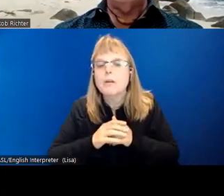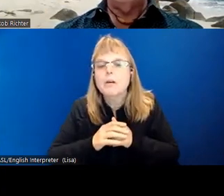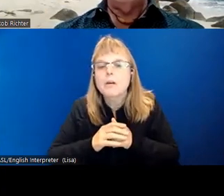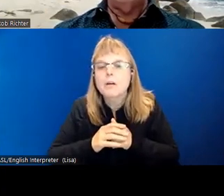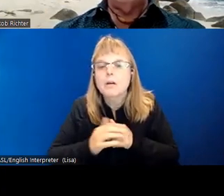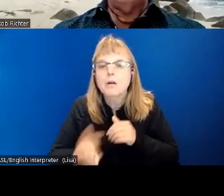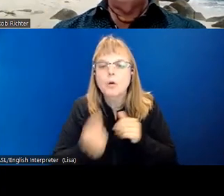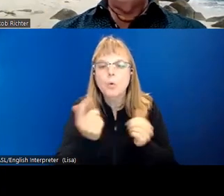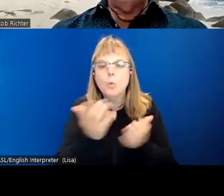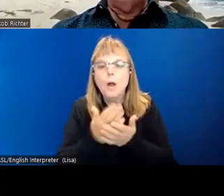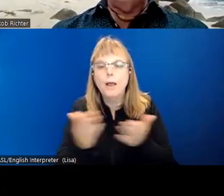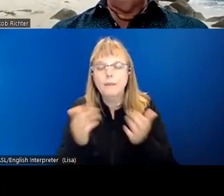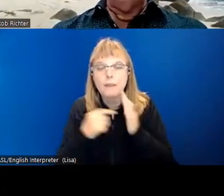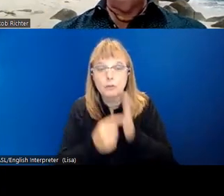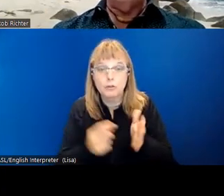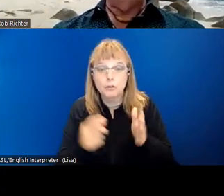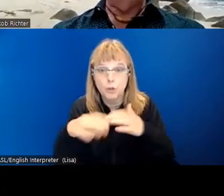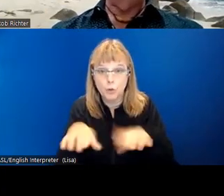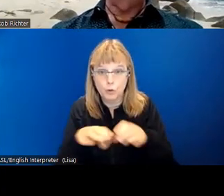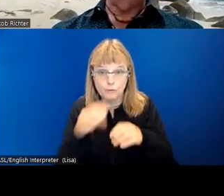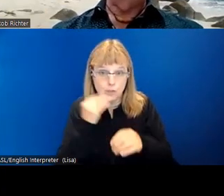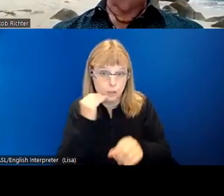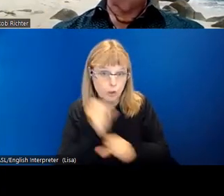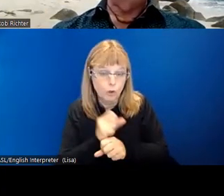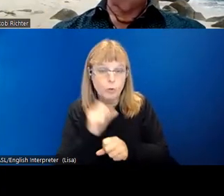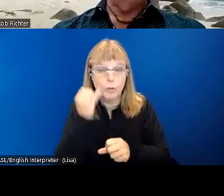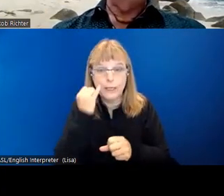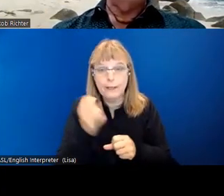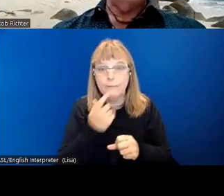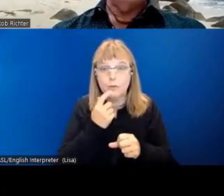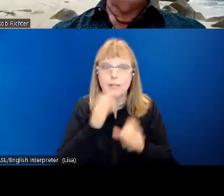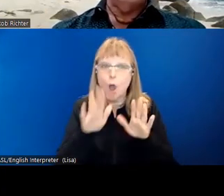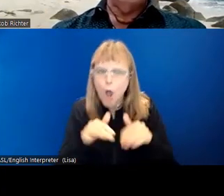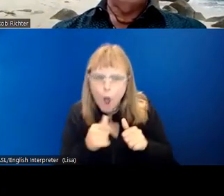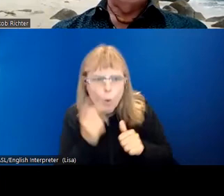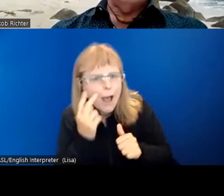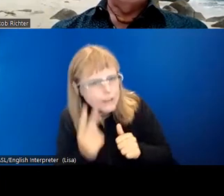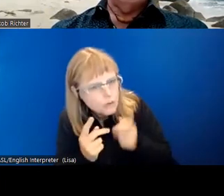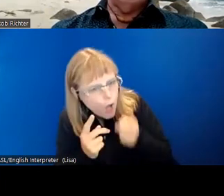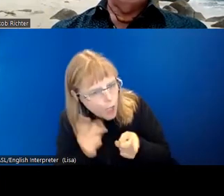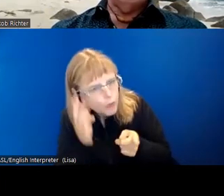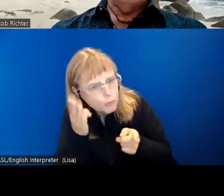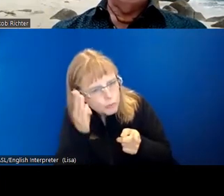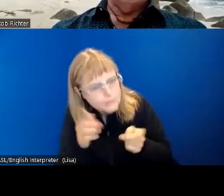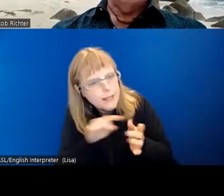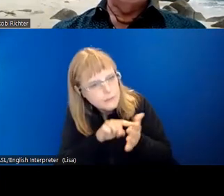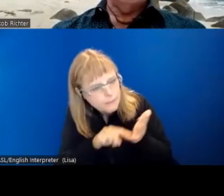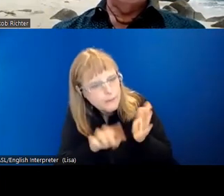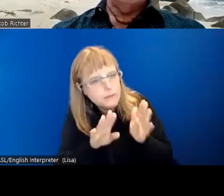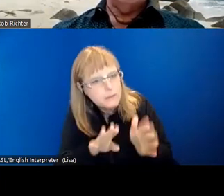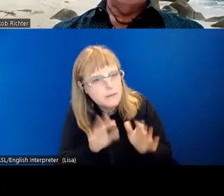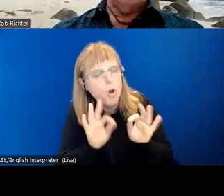that you've done your homework is when you say, you come up to us and say, oh, I see that you presented such and such, they're old friends of mine,